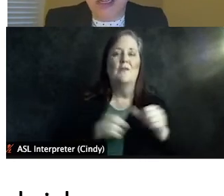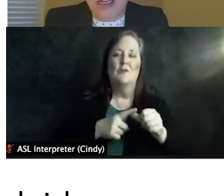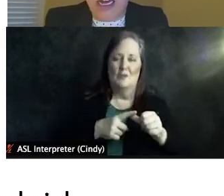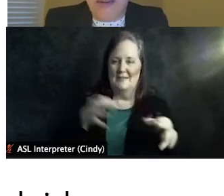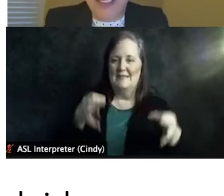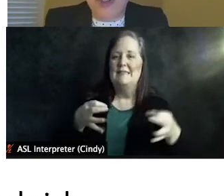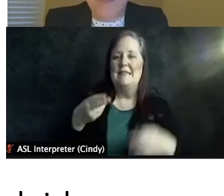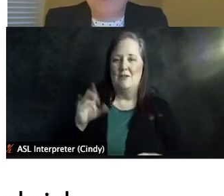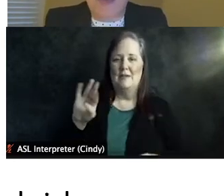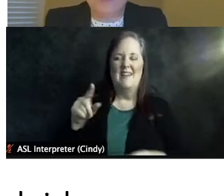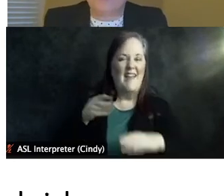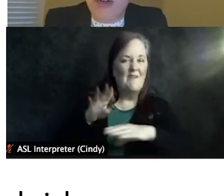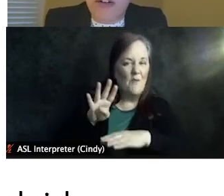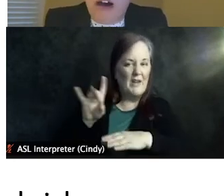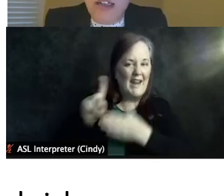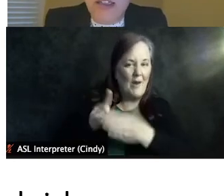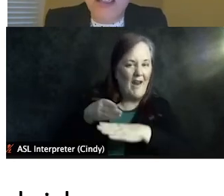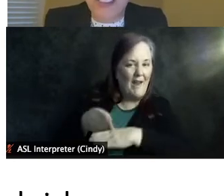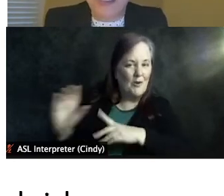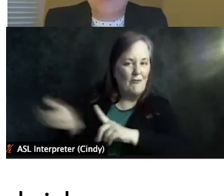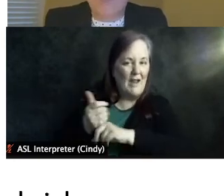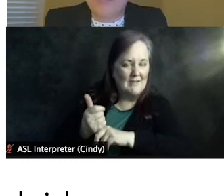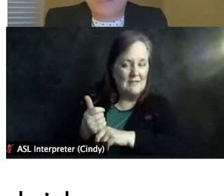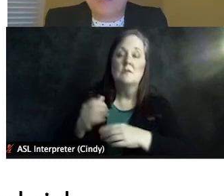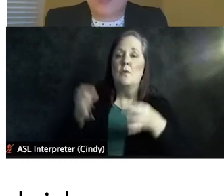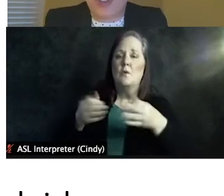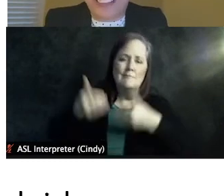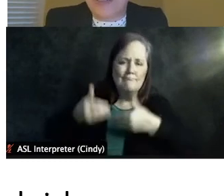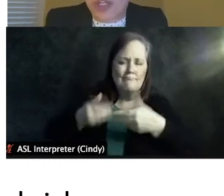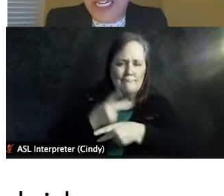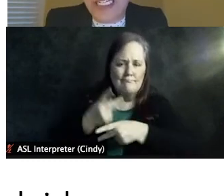In terms of county jail costs, it would be a decrease,